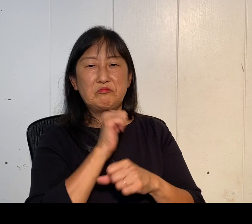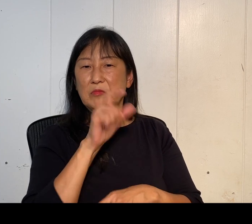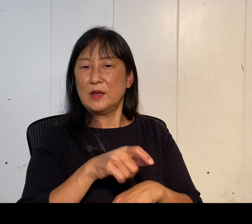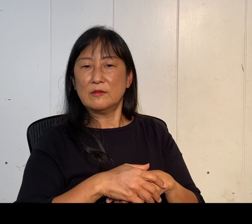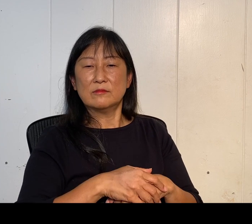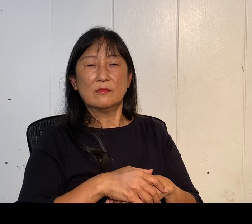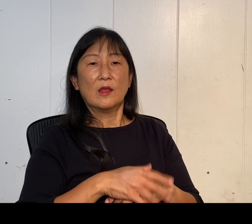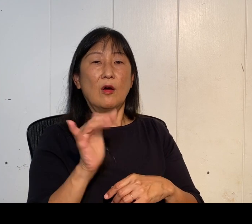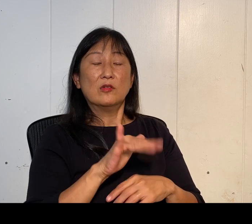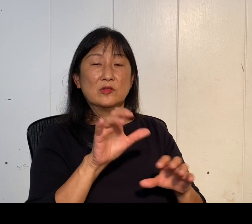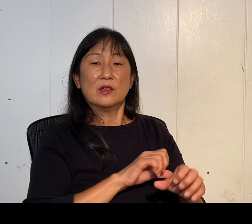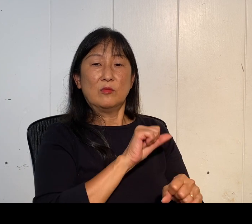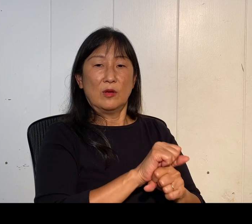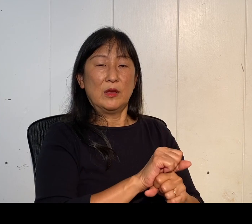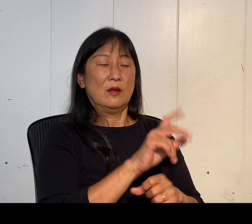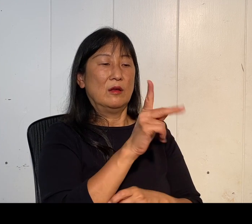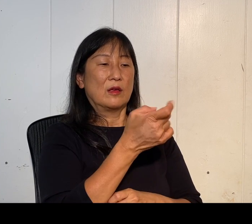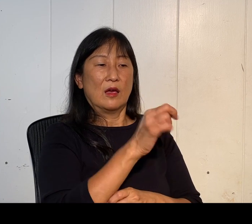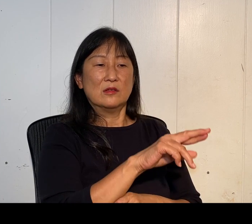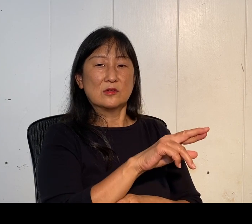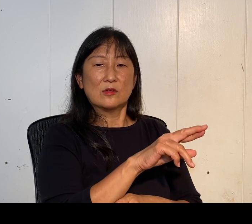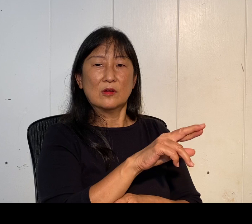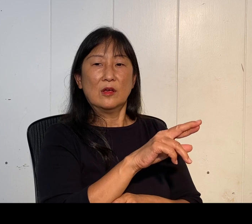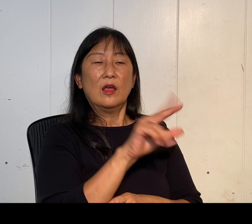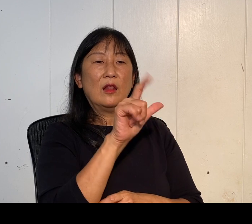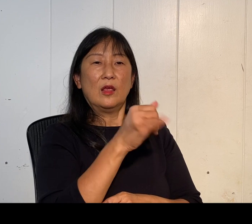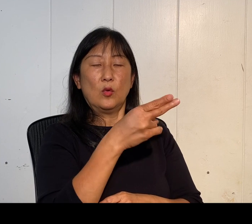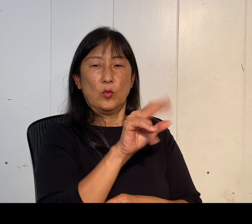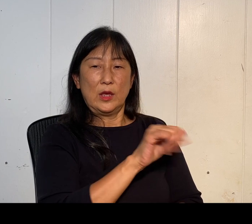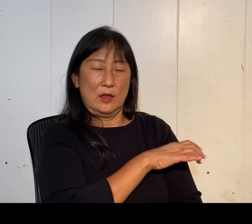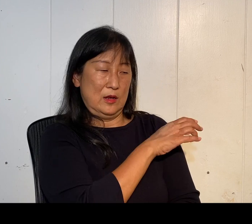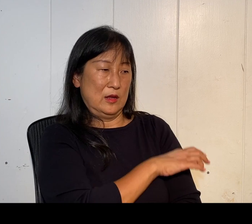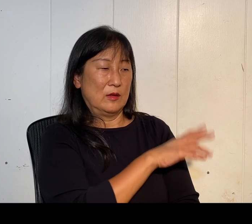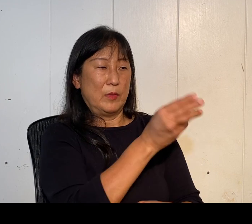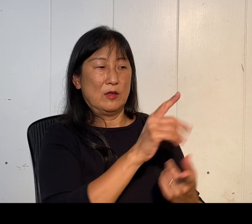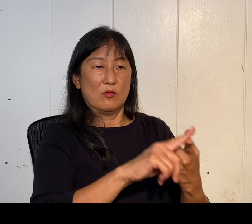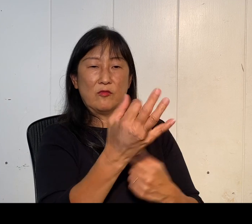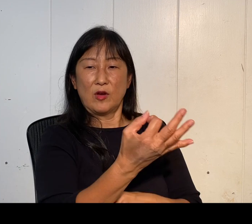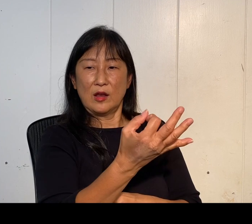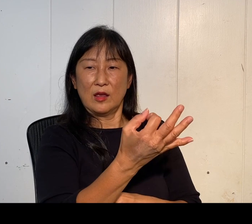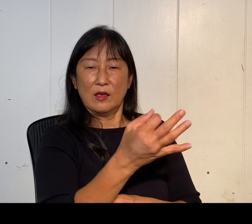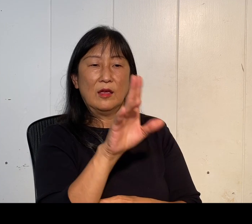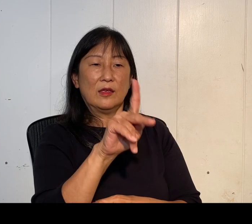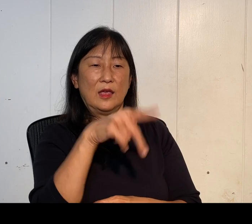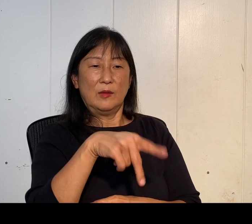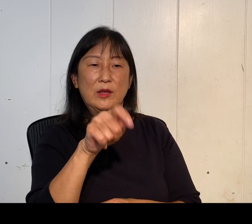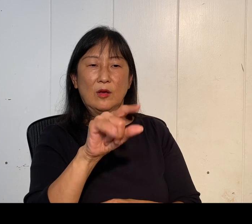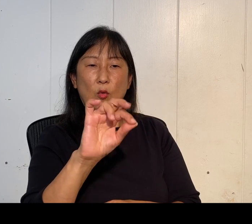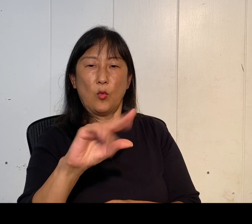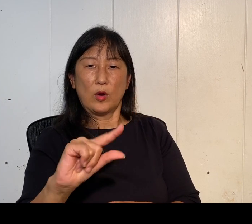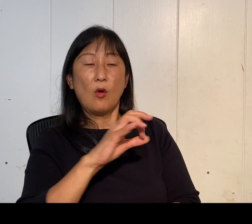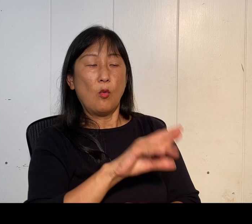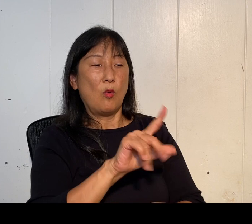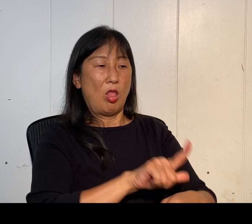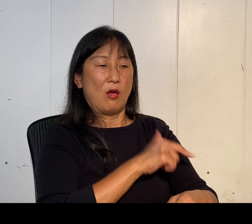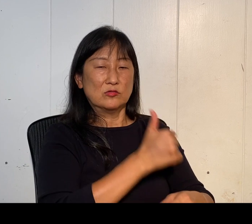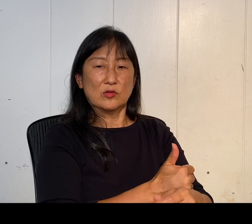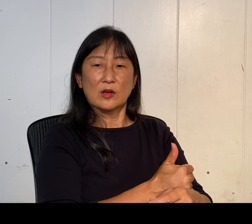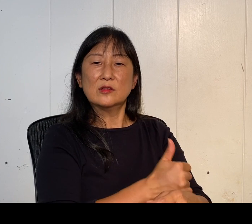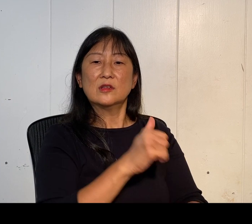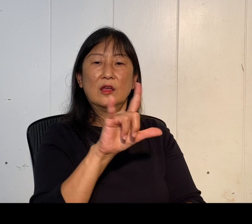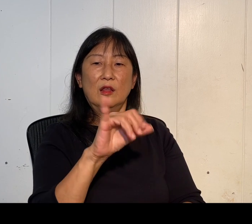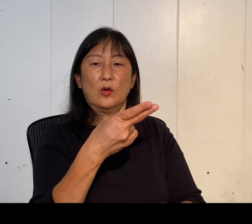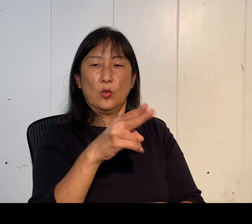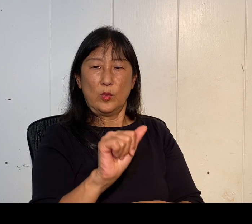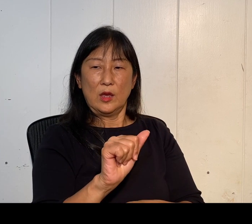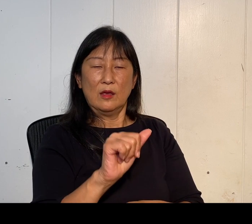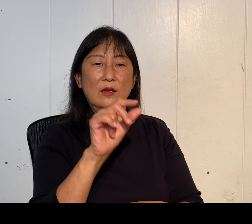You can also schedule an appointment for your keiki at the Kaiser Permanente Lihue Clinic weekdays during business hours by visiting KP.org, or at the Longs Lihue location in Kukui Grove